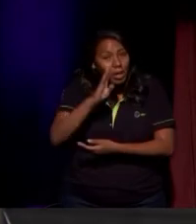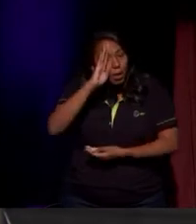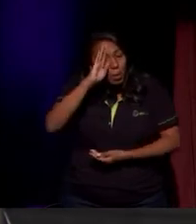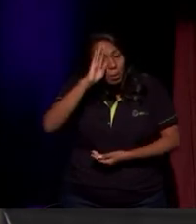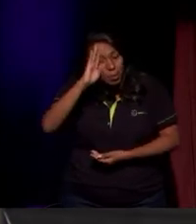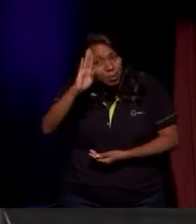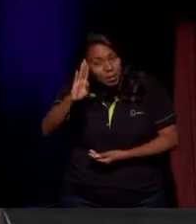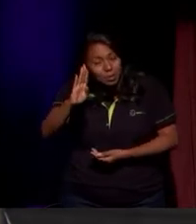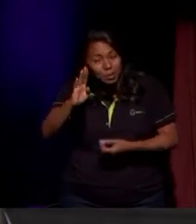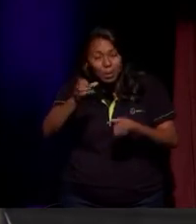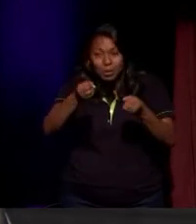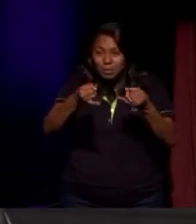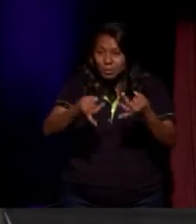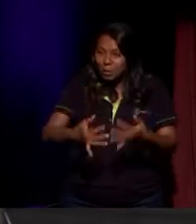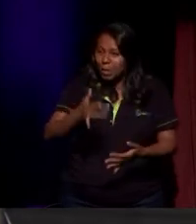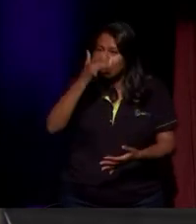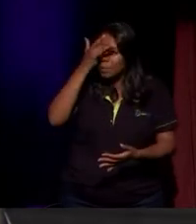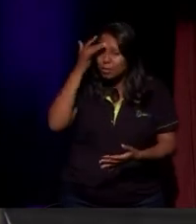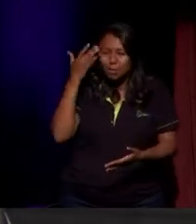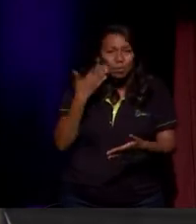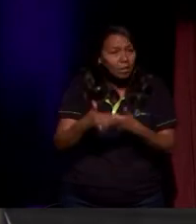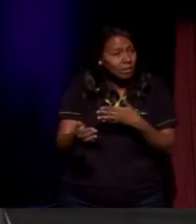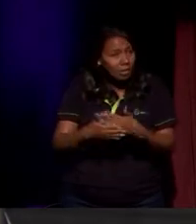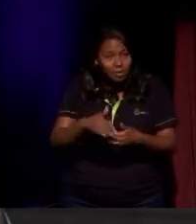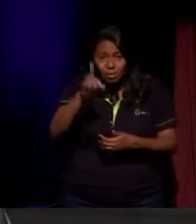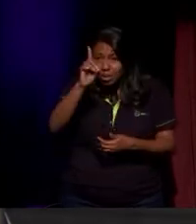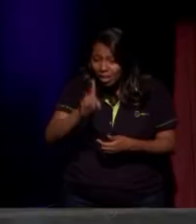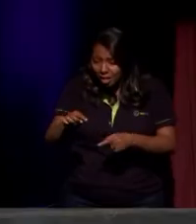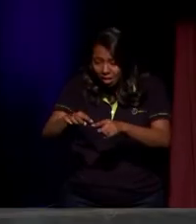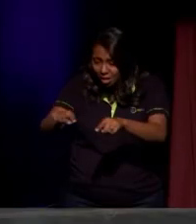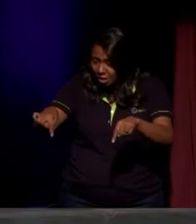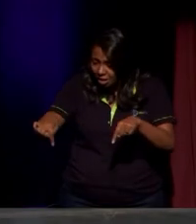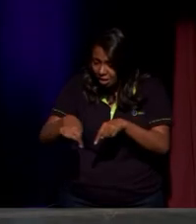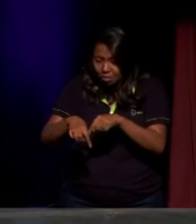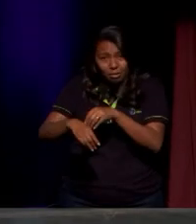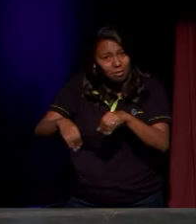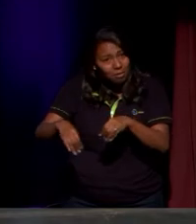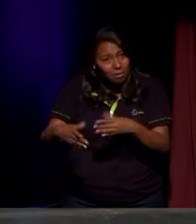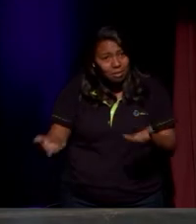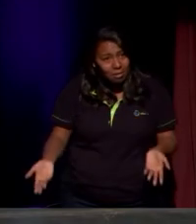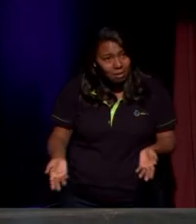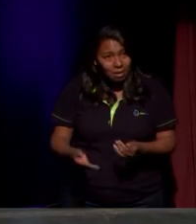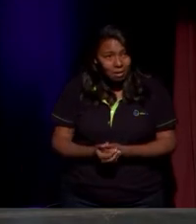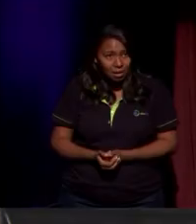that anyone has the right to land, and that I have a right to the land by inheritance,